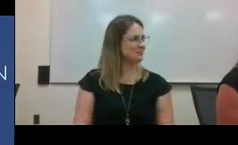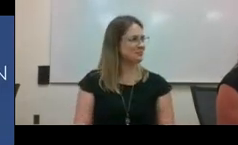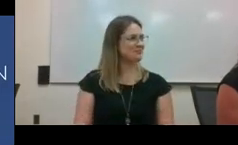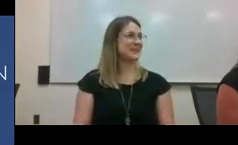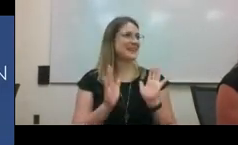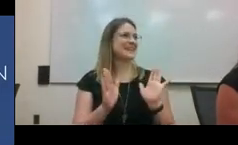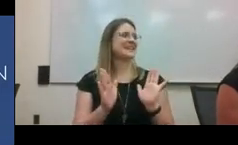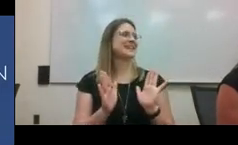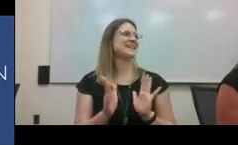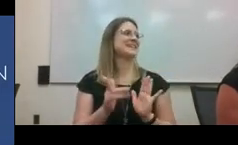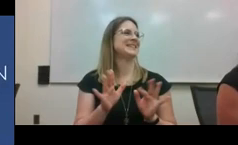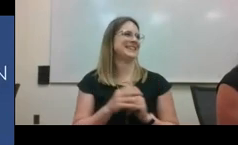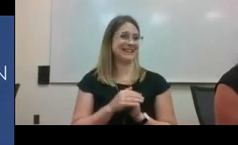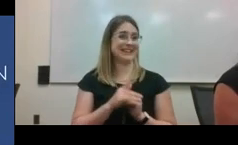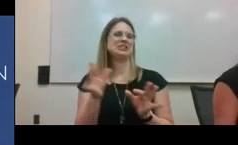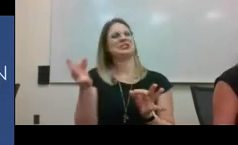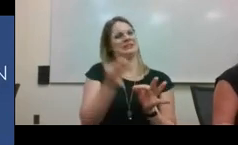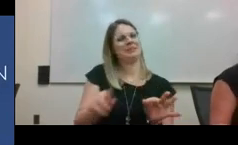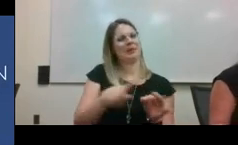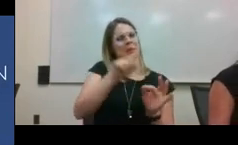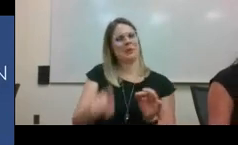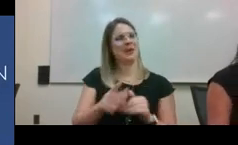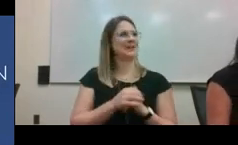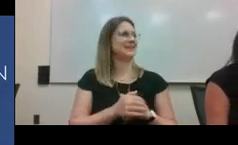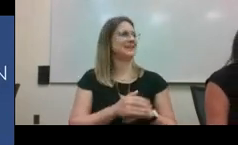Just a small question to close this out. I see that that's your whole job Josh.